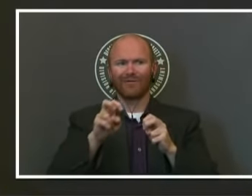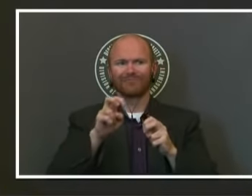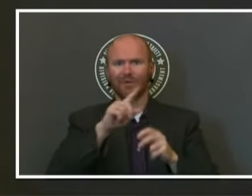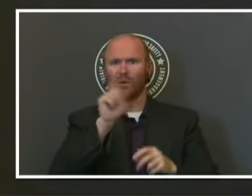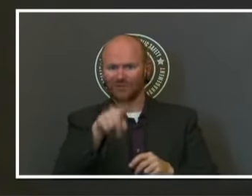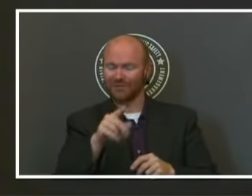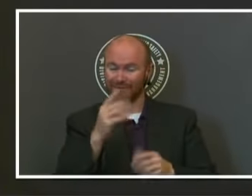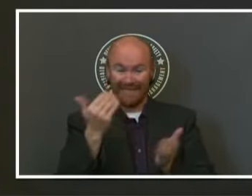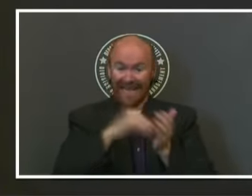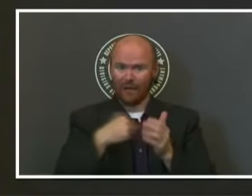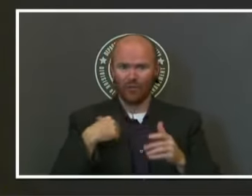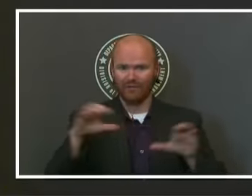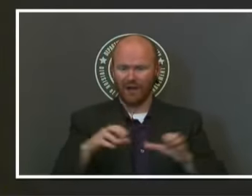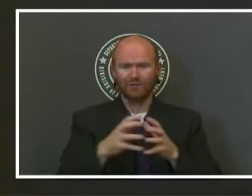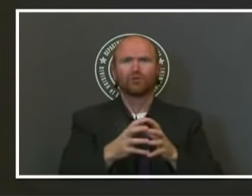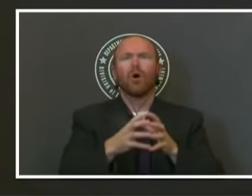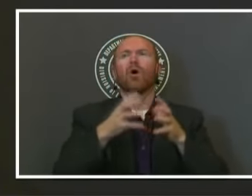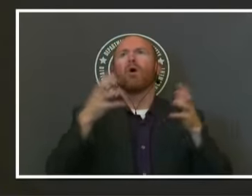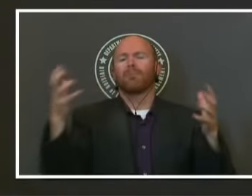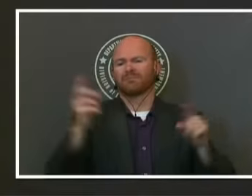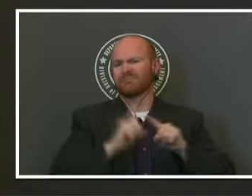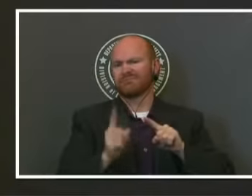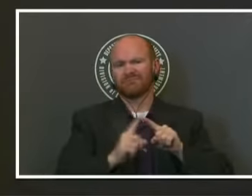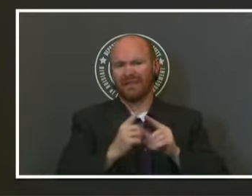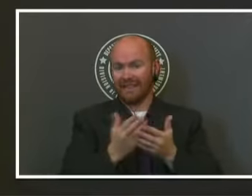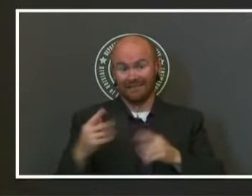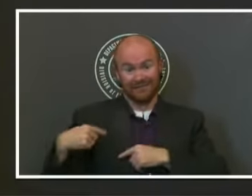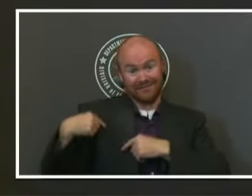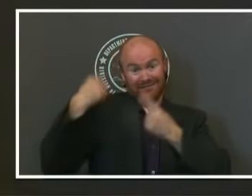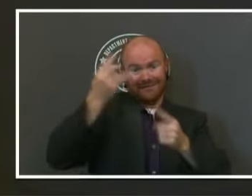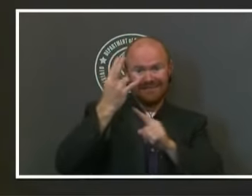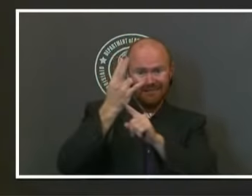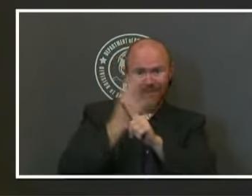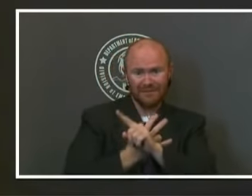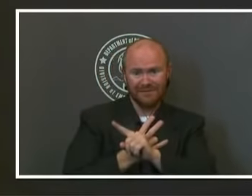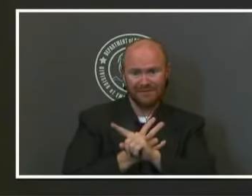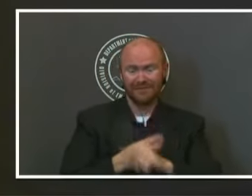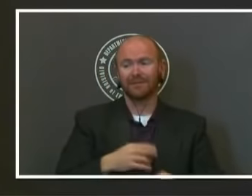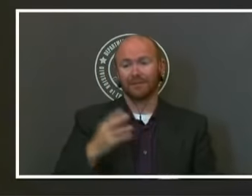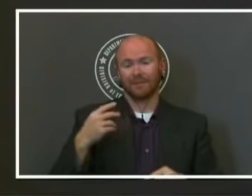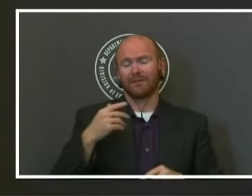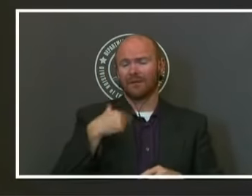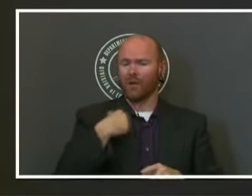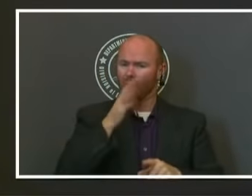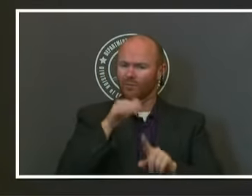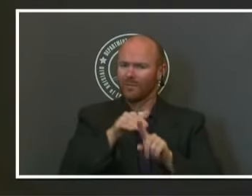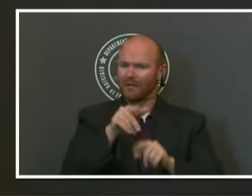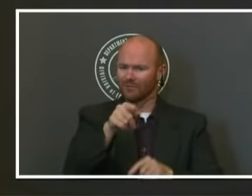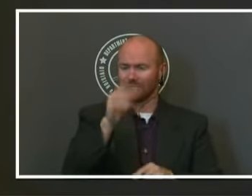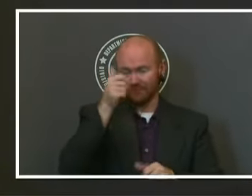of different machinations of this plan